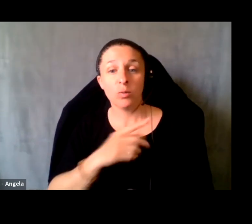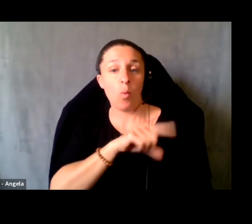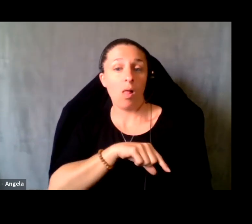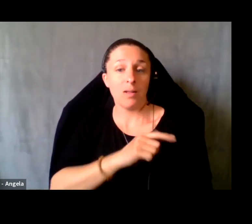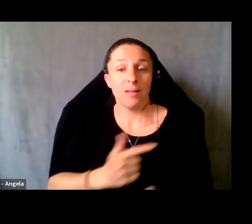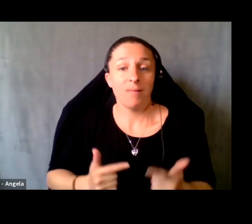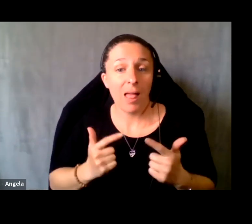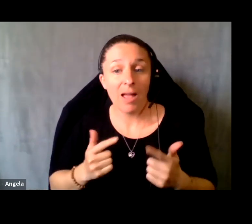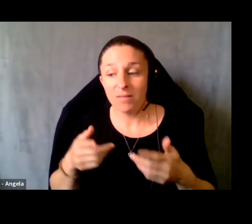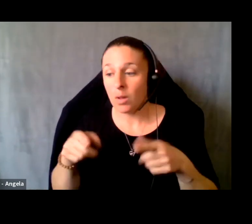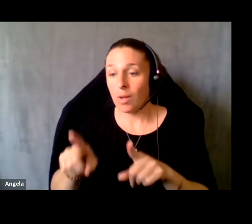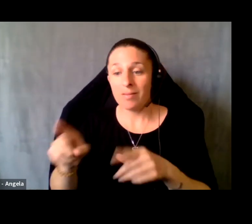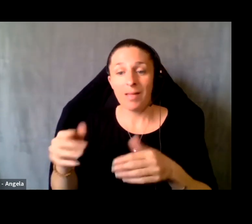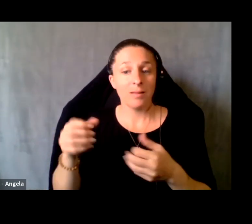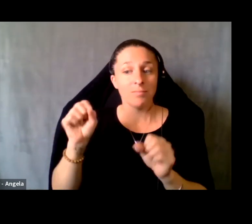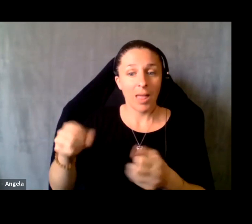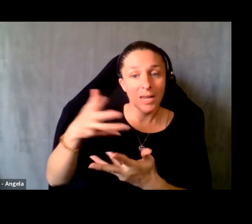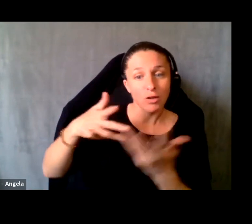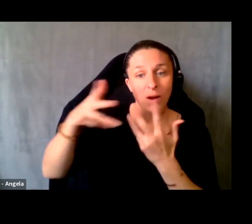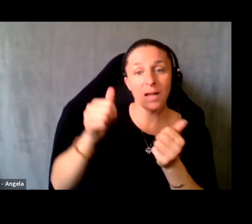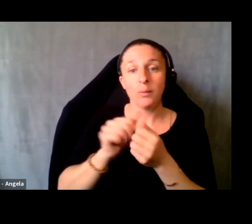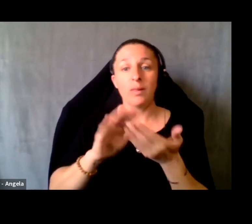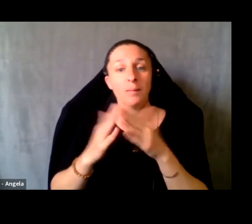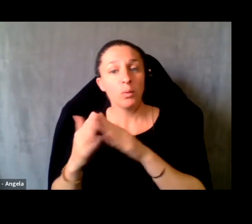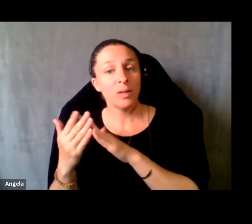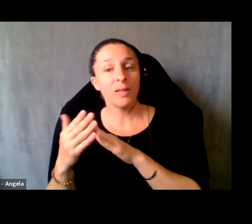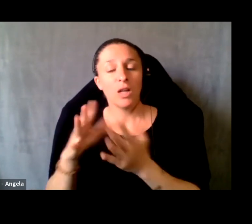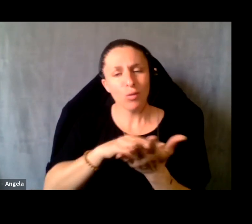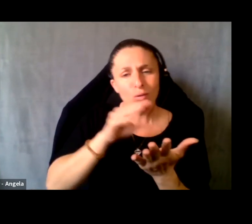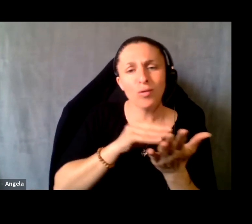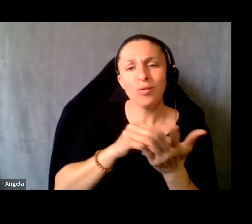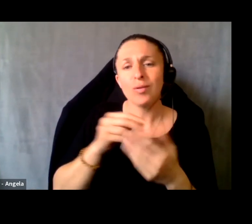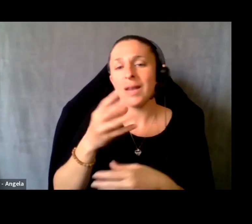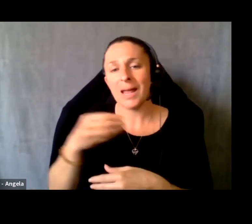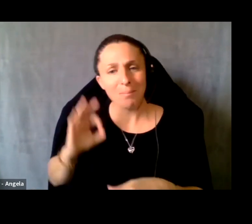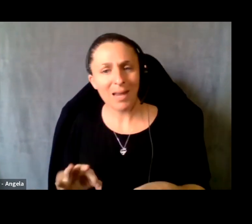to interact with their community and learn about and benefit from resources that are